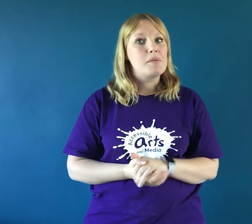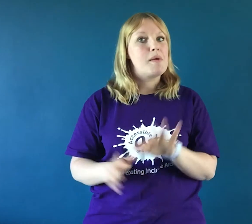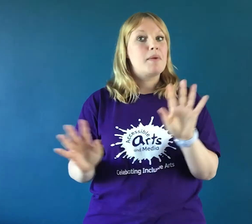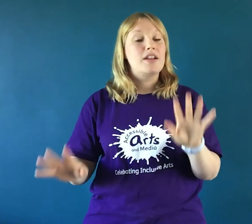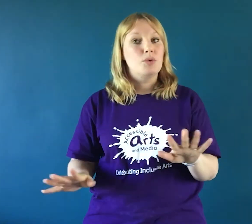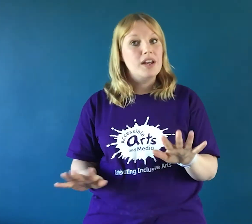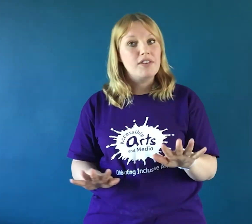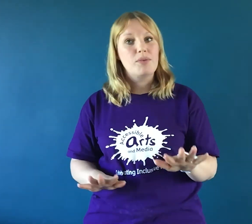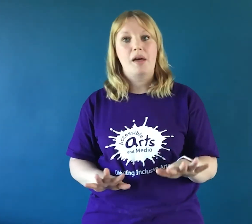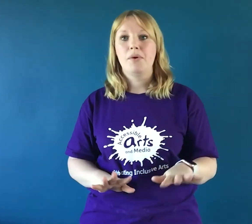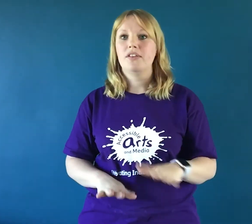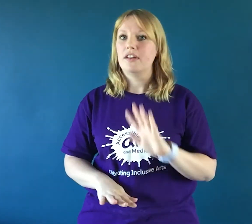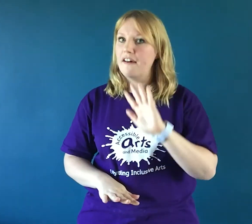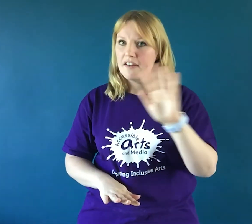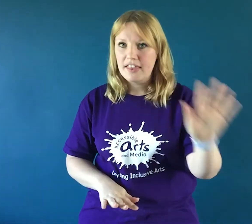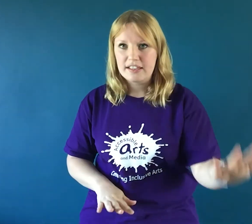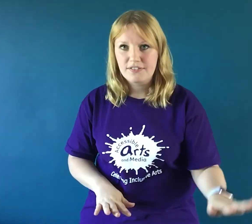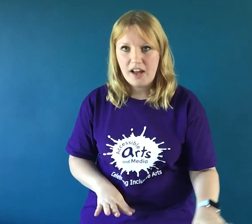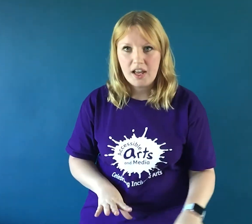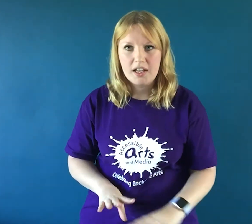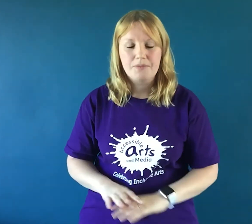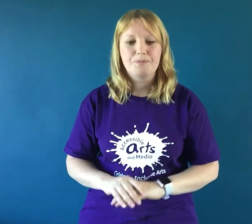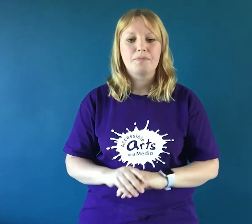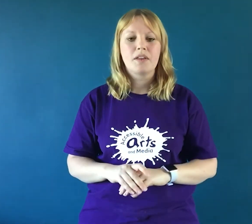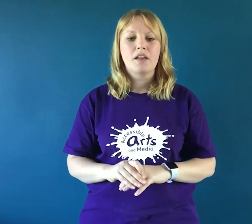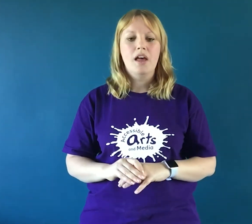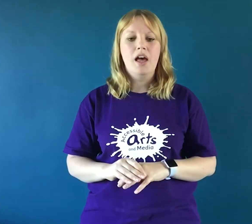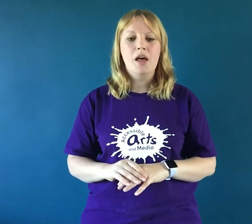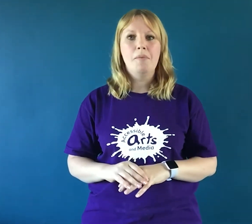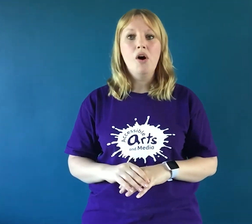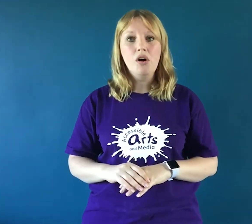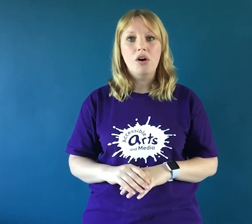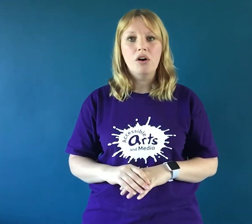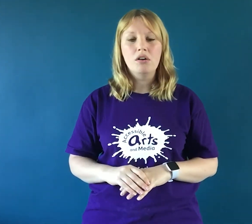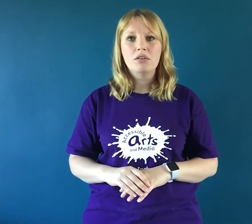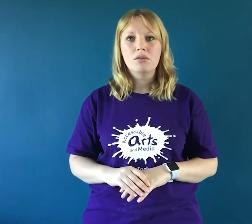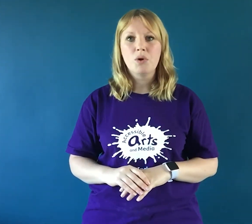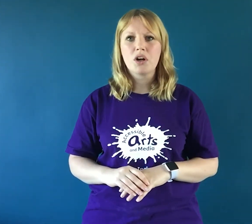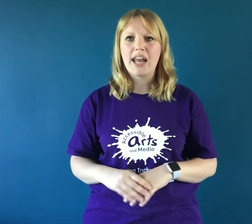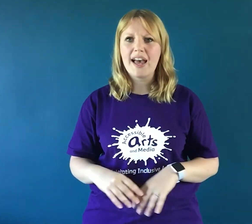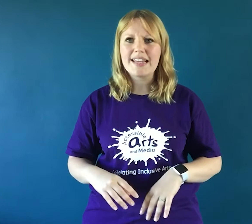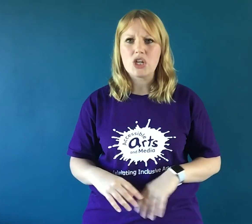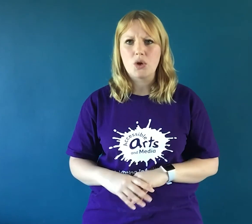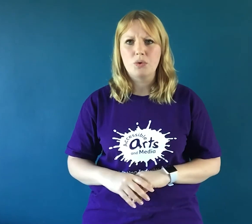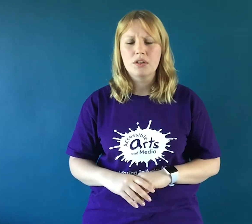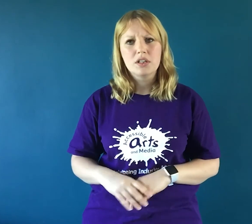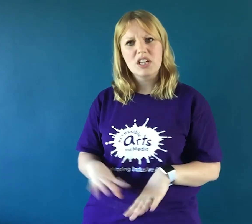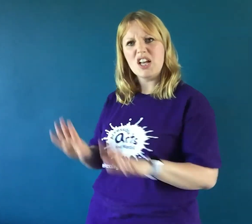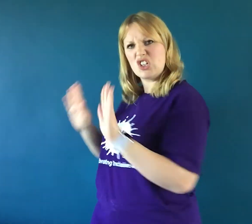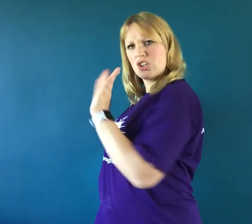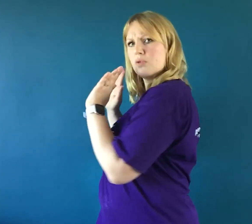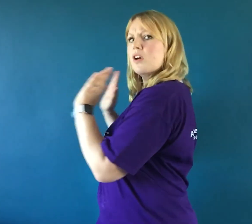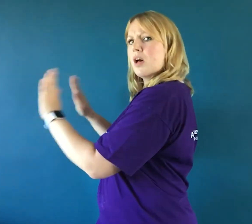and you are living with that person, that’s fine. Or, what can I do? Shall I just do,